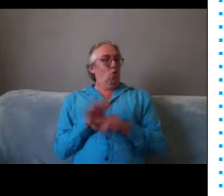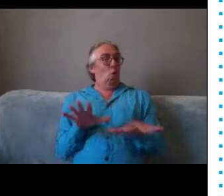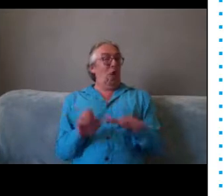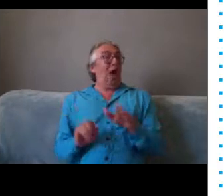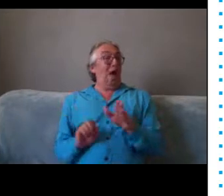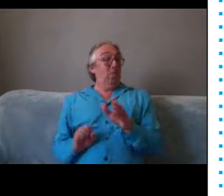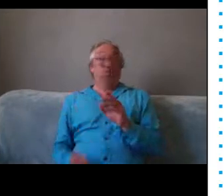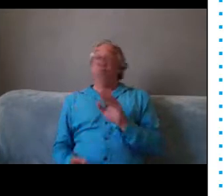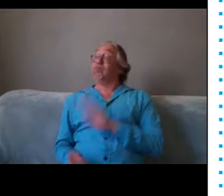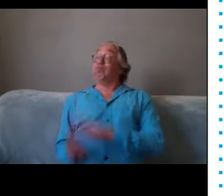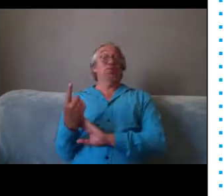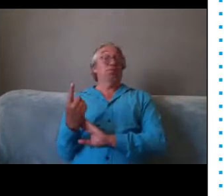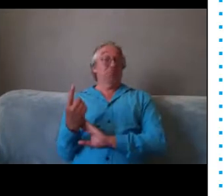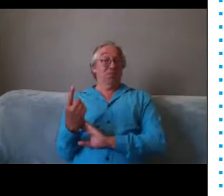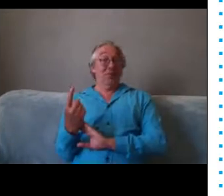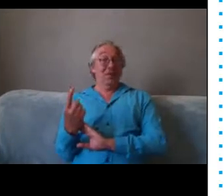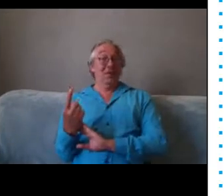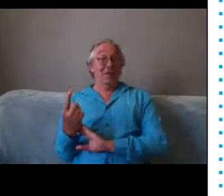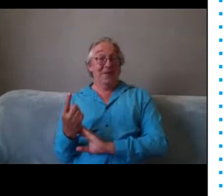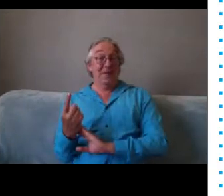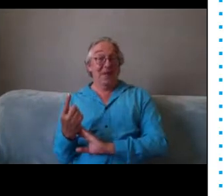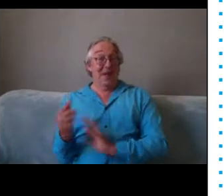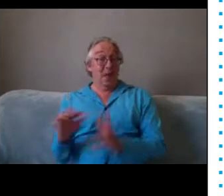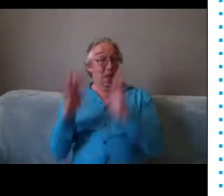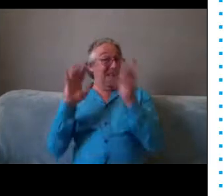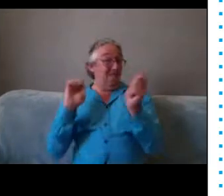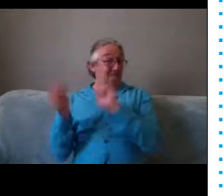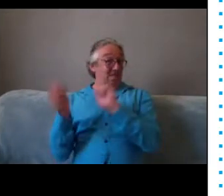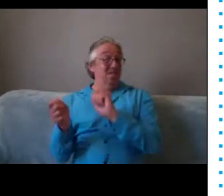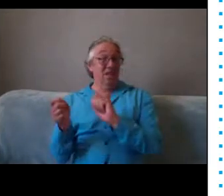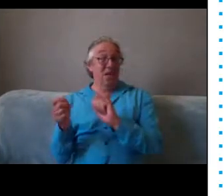The platform I mentioned earlier inclusionmobility.eu is also for that.